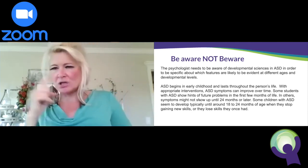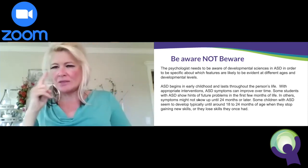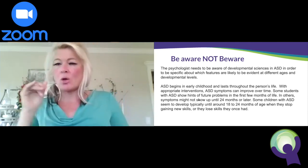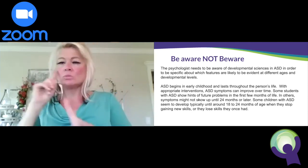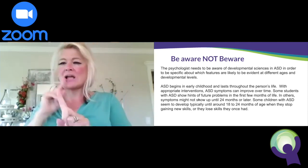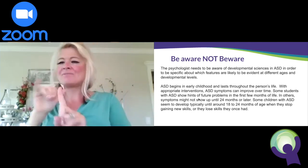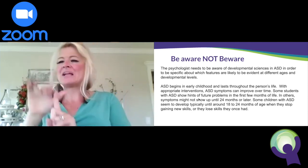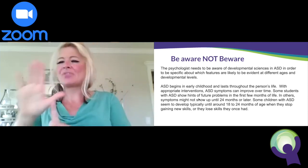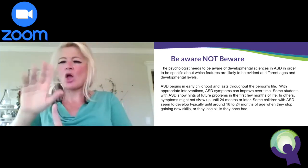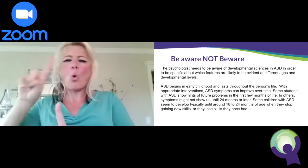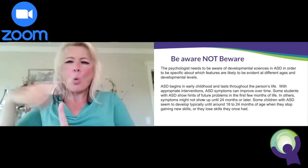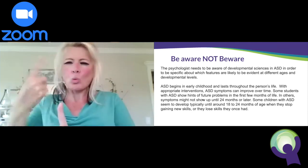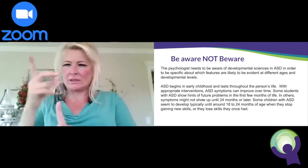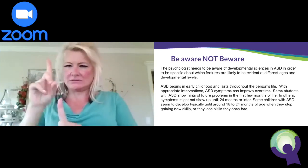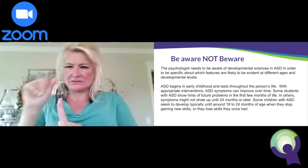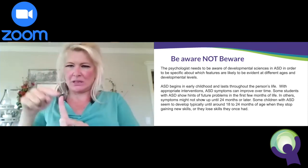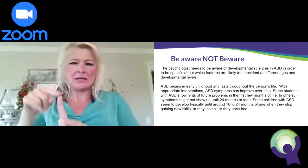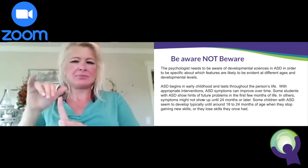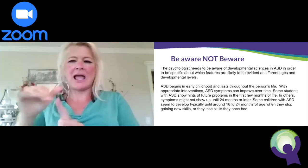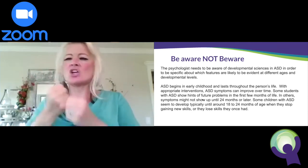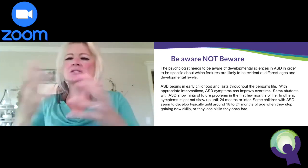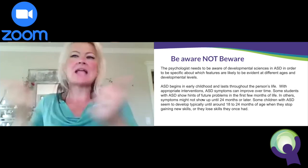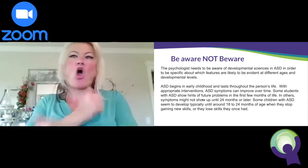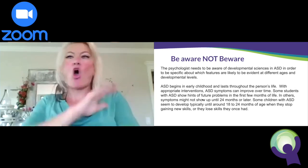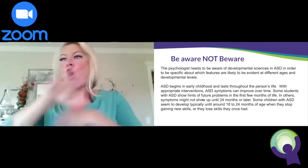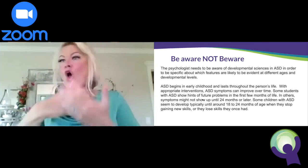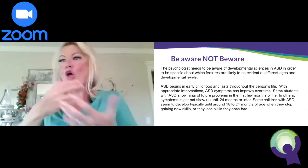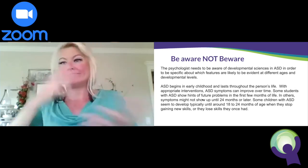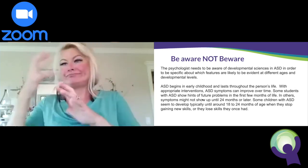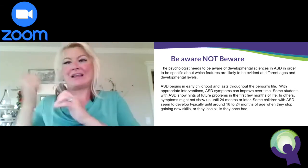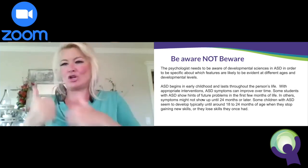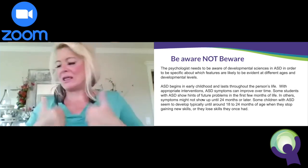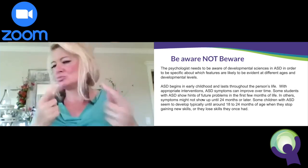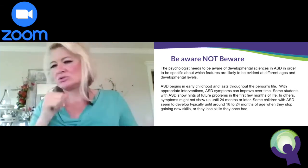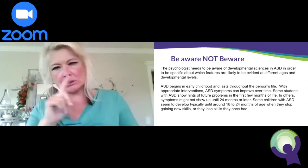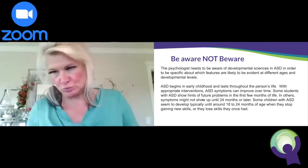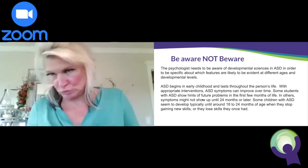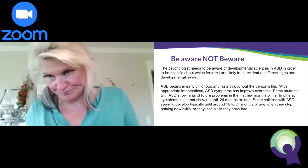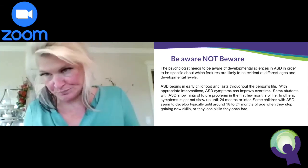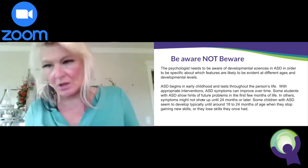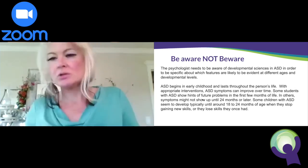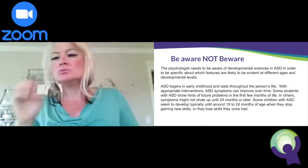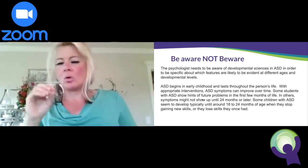must be following a certain way don't make assumptions either and so looking at a diagnosis you know